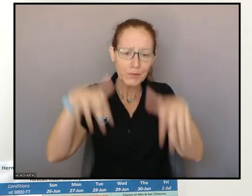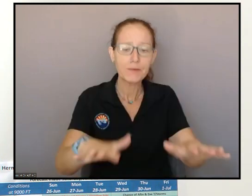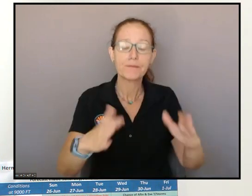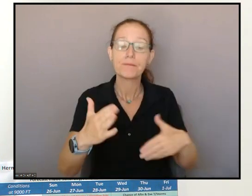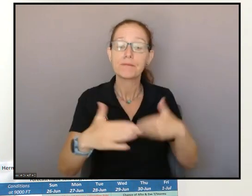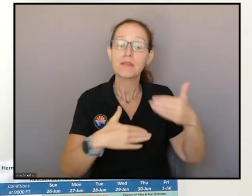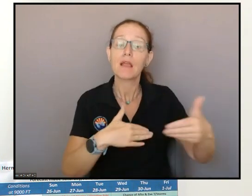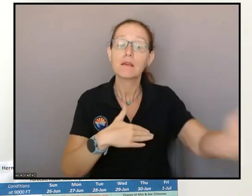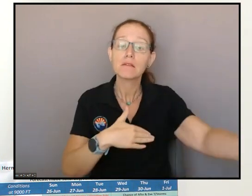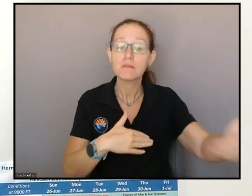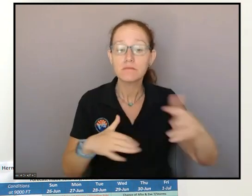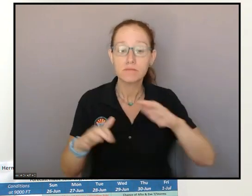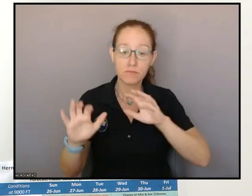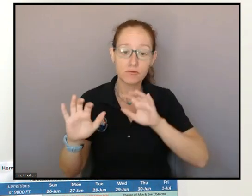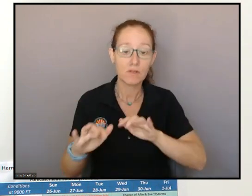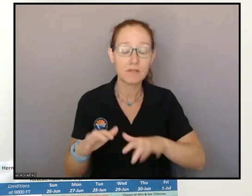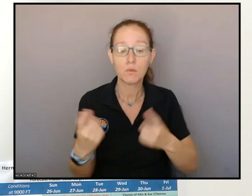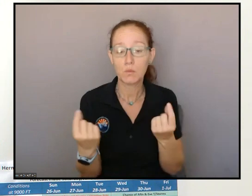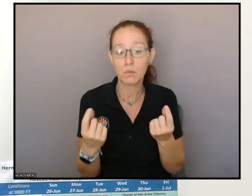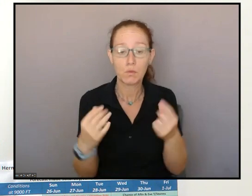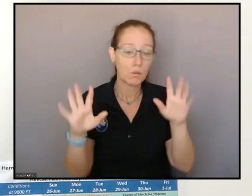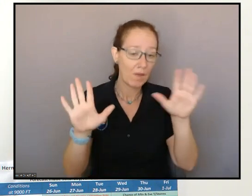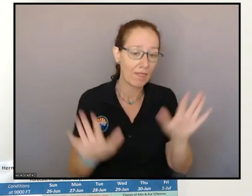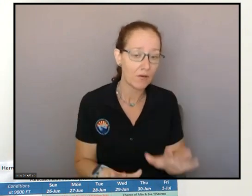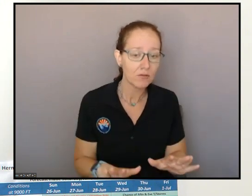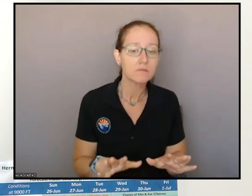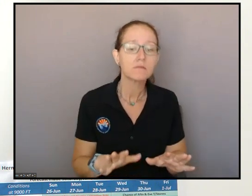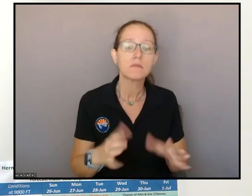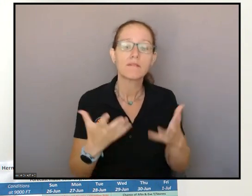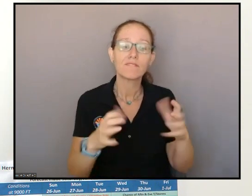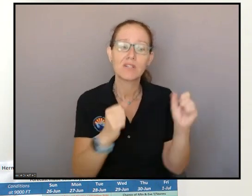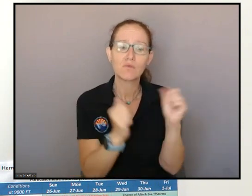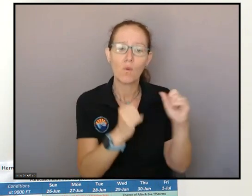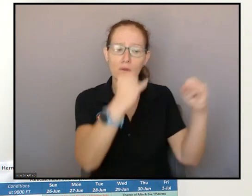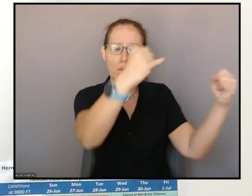at that cold which pushed through, draped to our south. Behind it